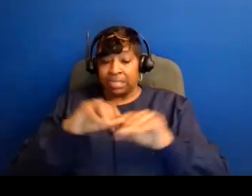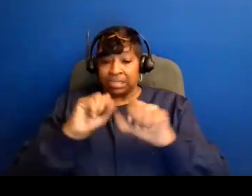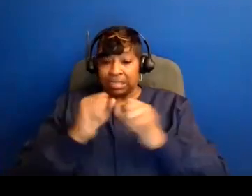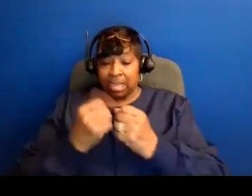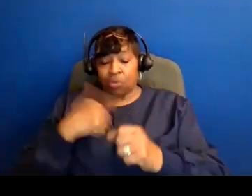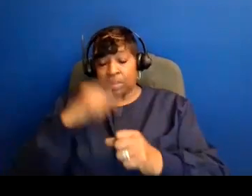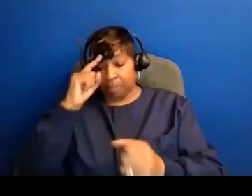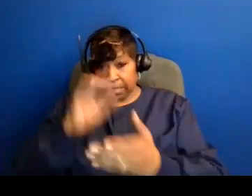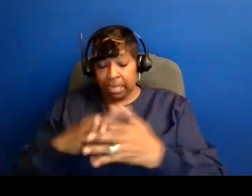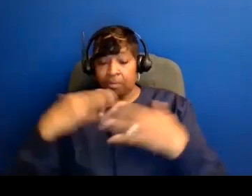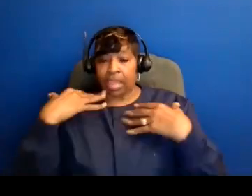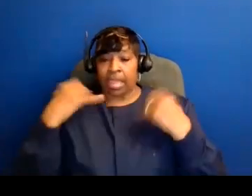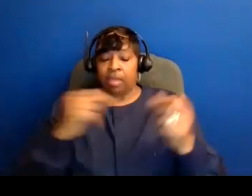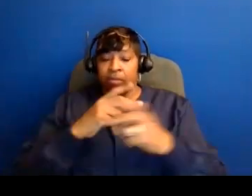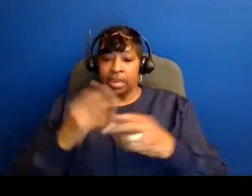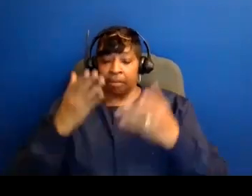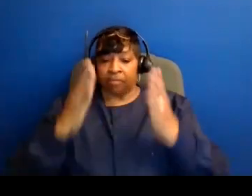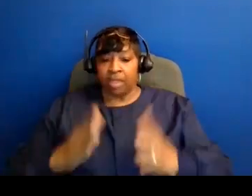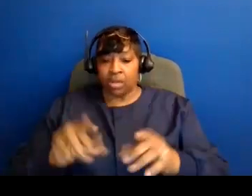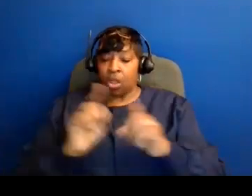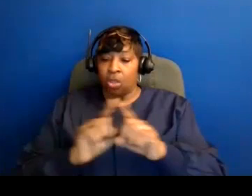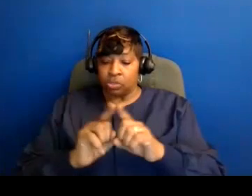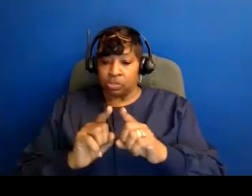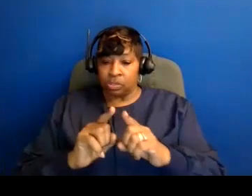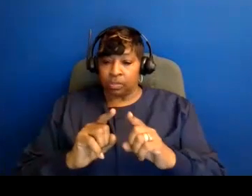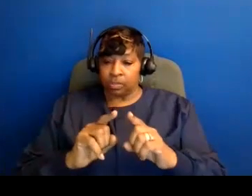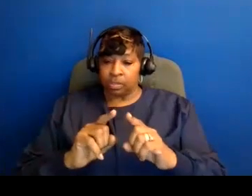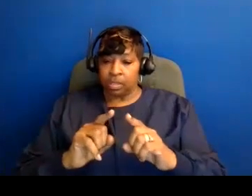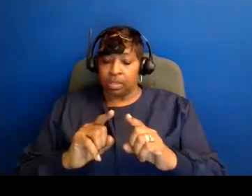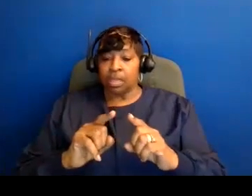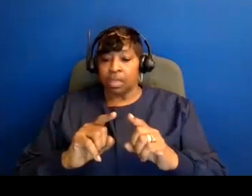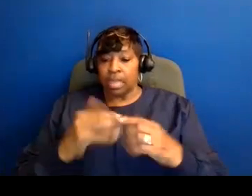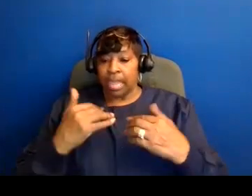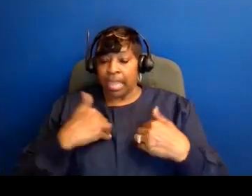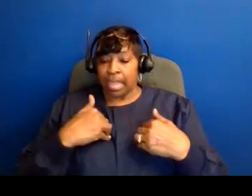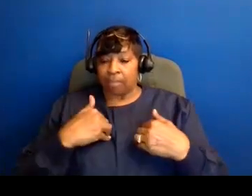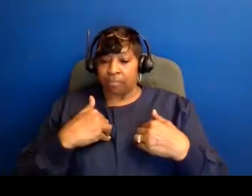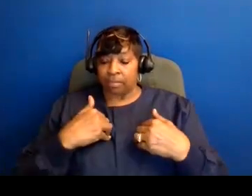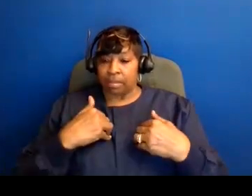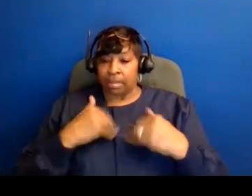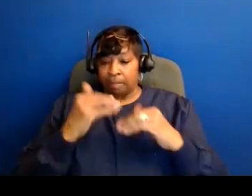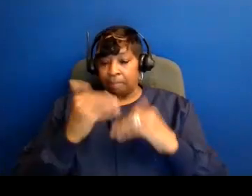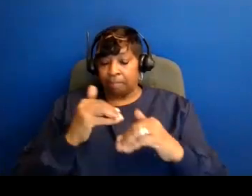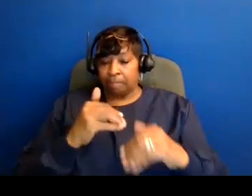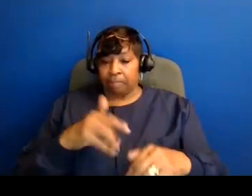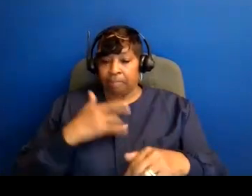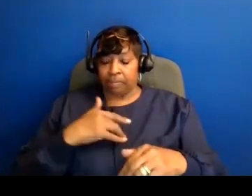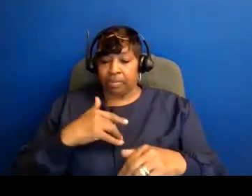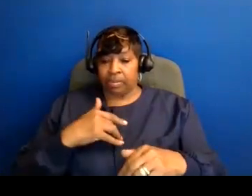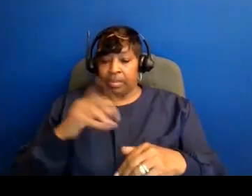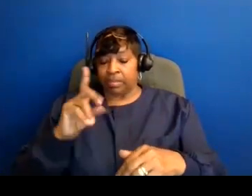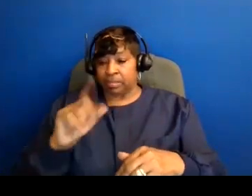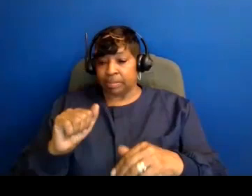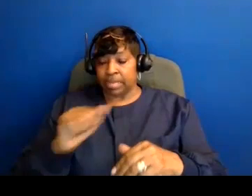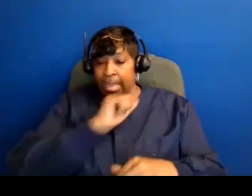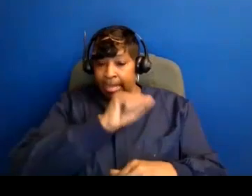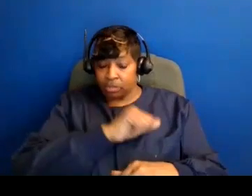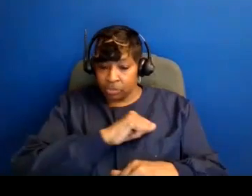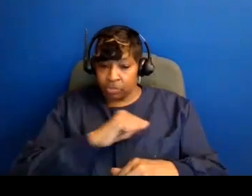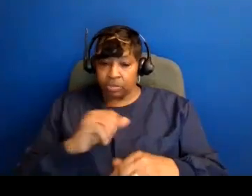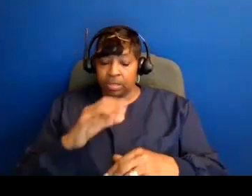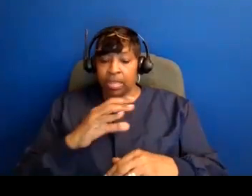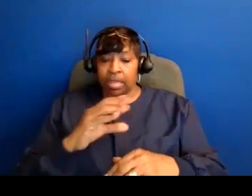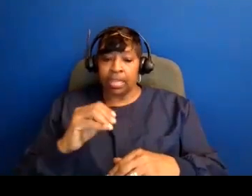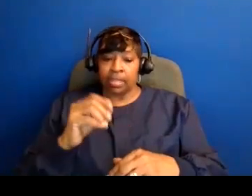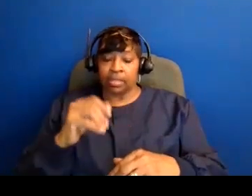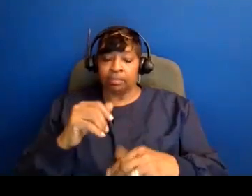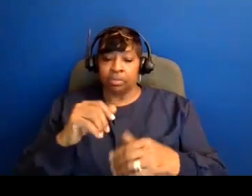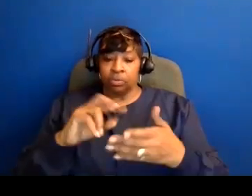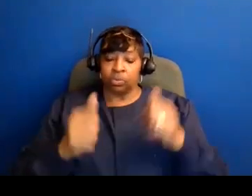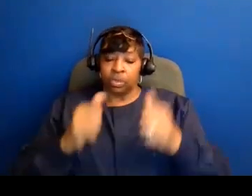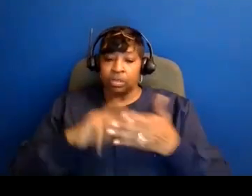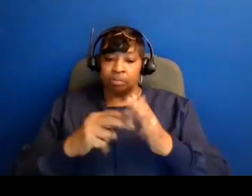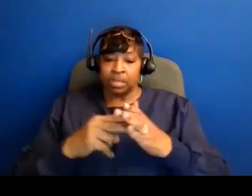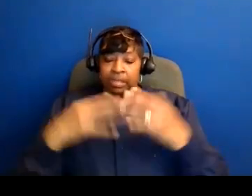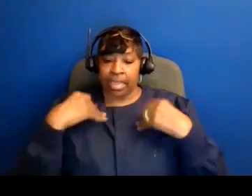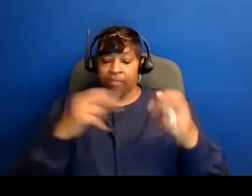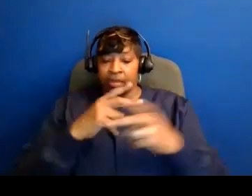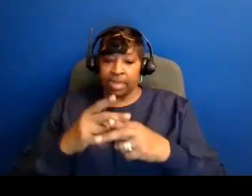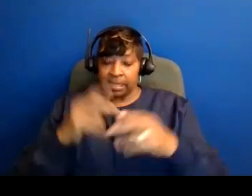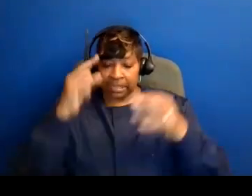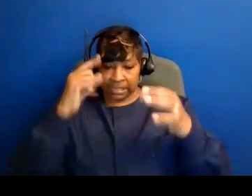lauravanpuymbrouck: This hopefully is a step towards increased policy research and funding to examine these more closely, but because of well document disparities, and because disability bias is so prominent in society.